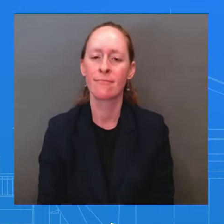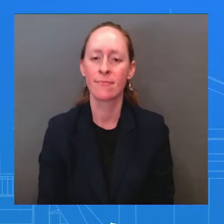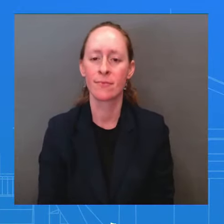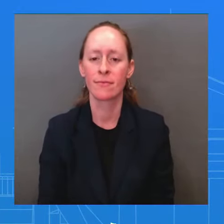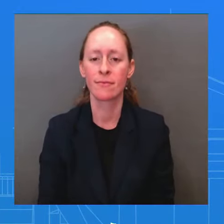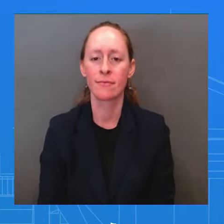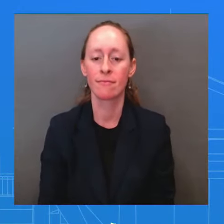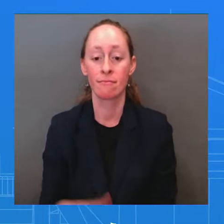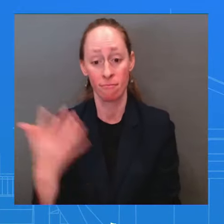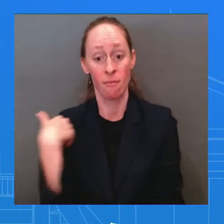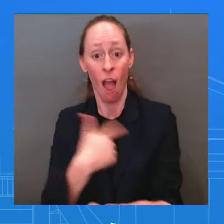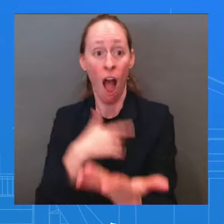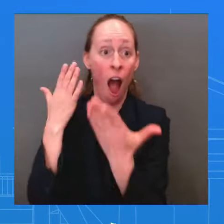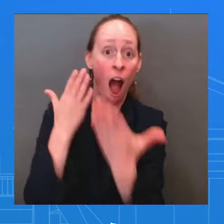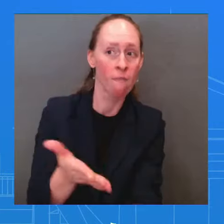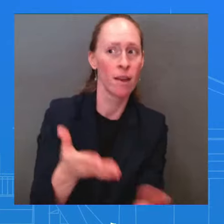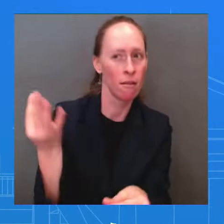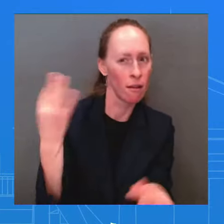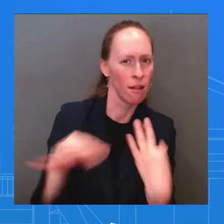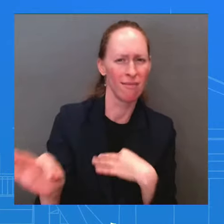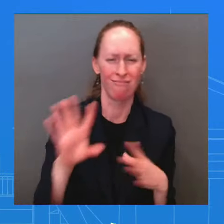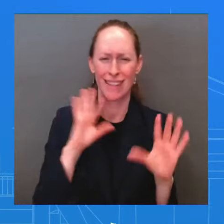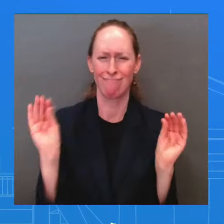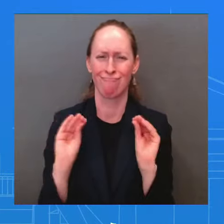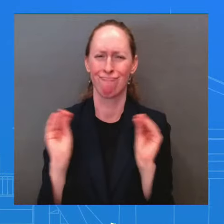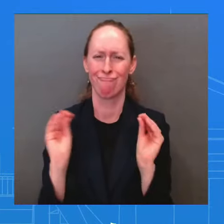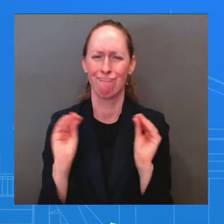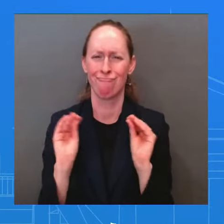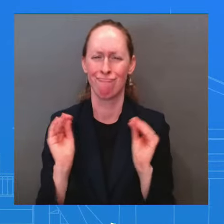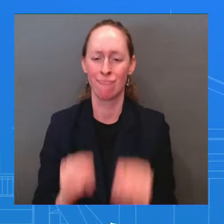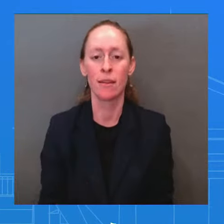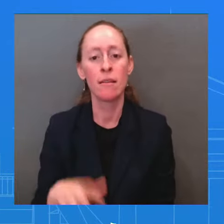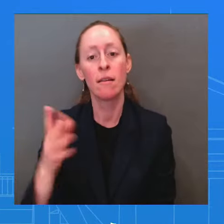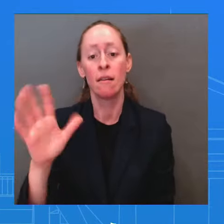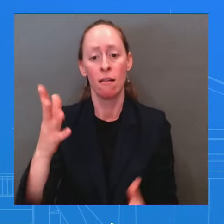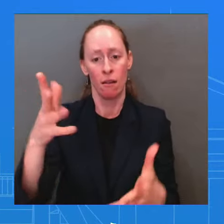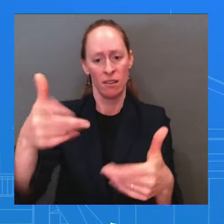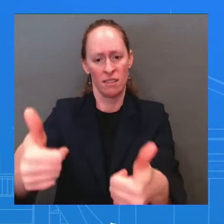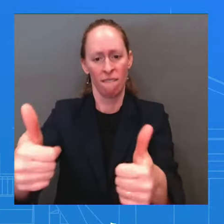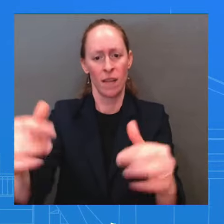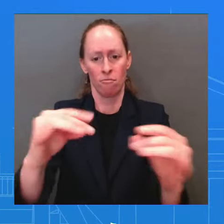This is a conversation that is happening amongst the folks who are, certainly, at the table negotiating.